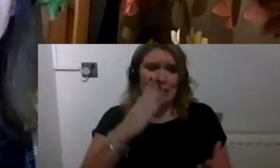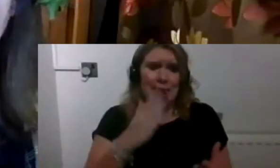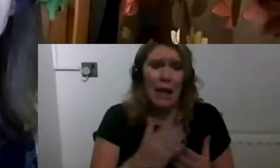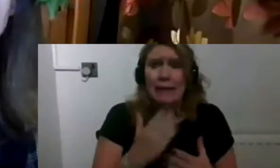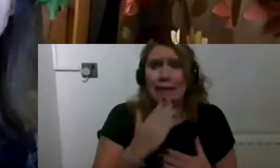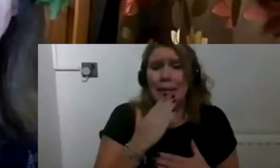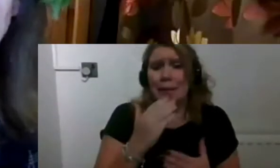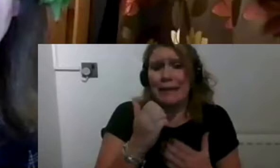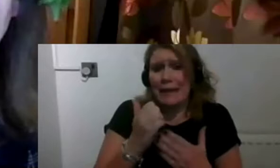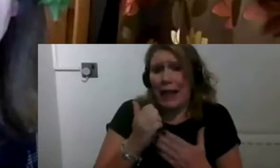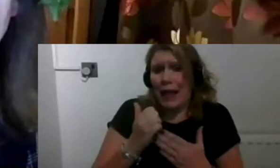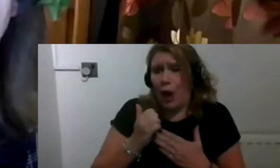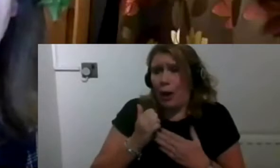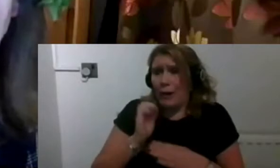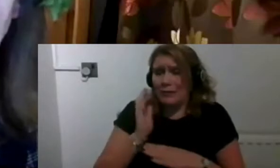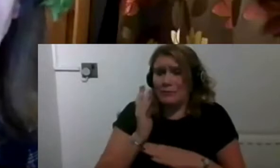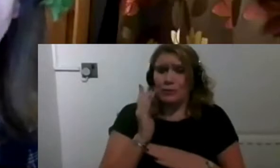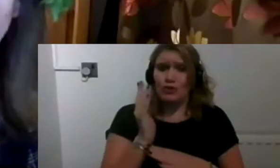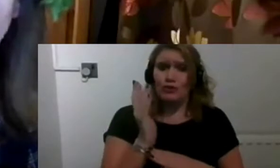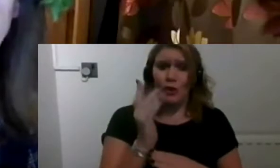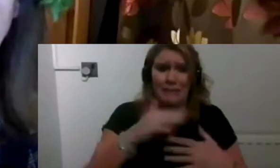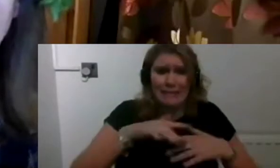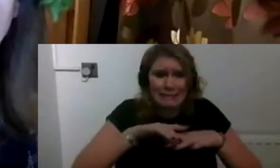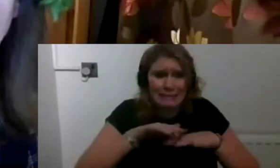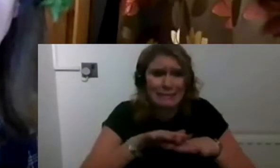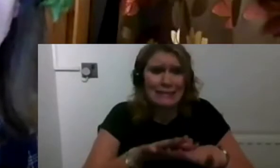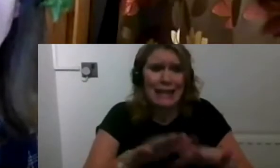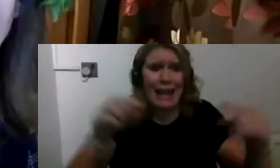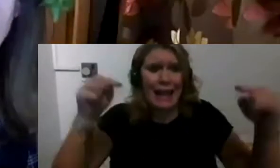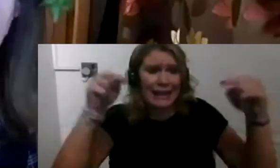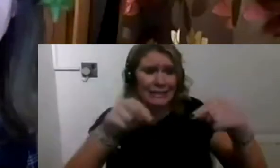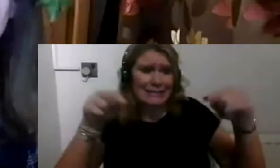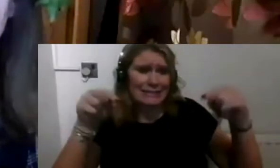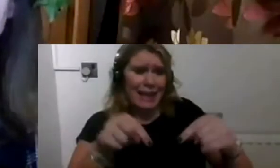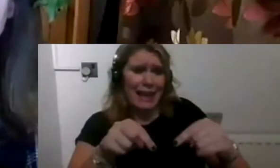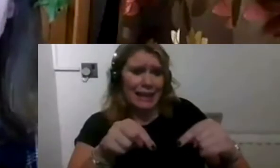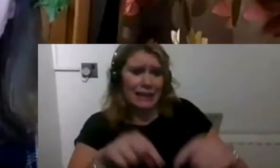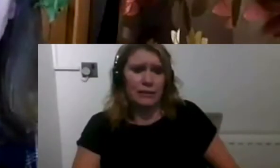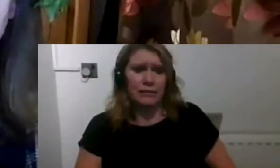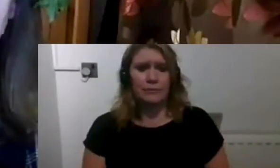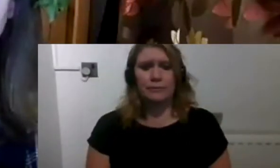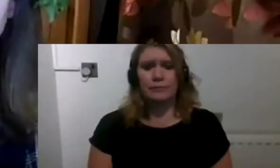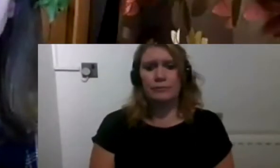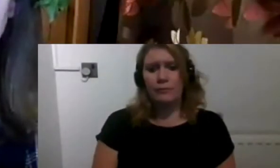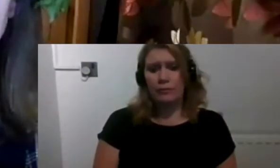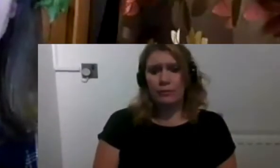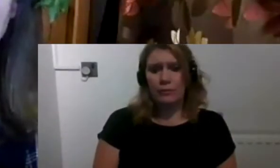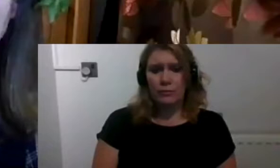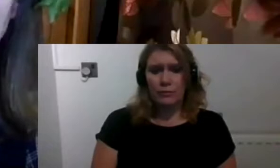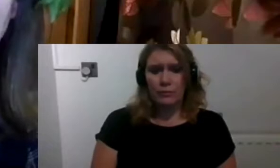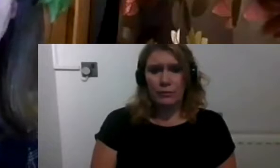Defend our ashes, from fungal attack, Help us overthrow, Chalara Dieback.